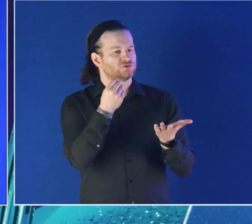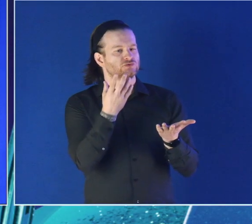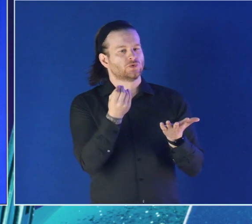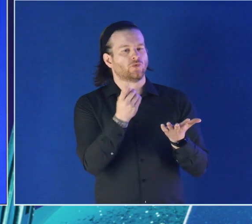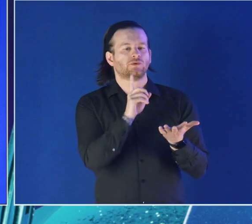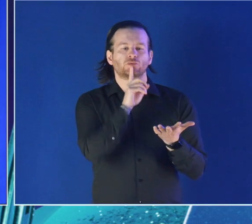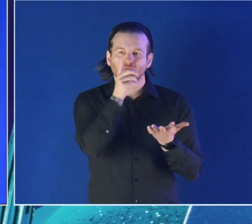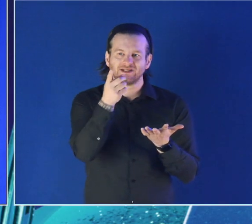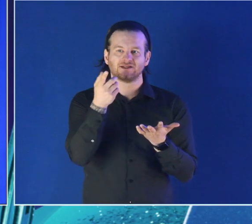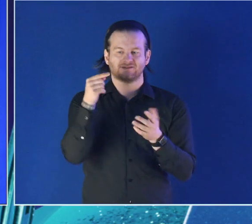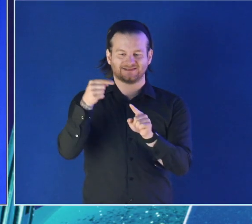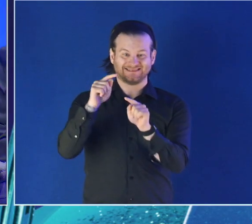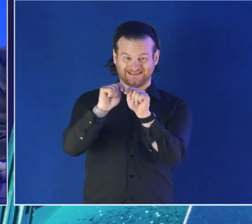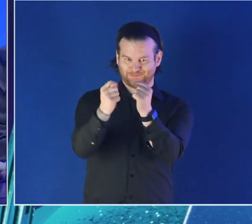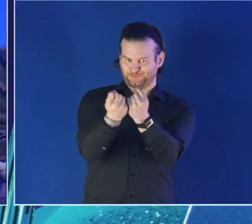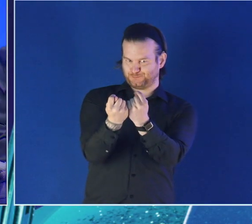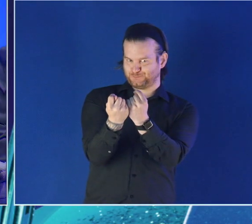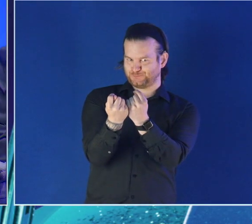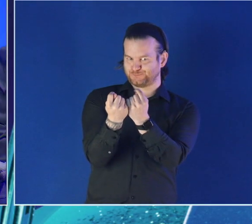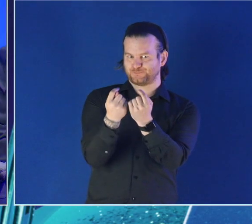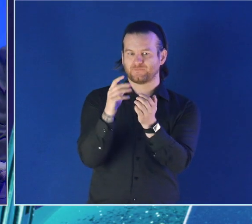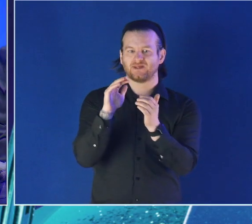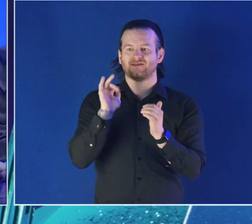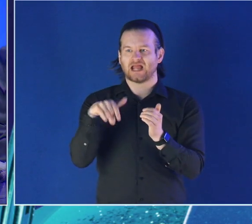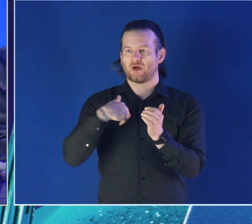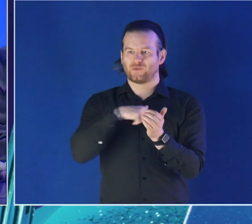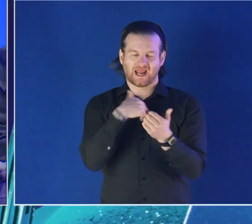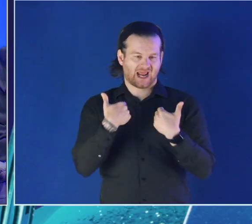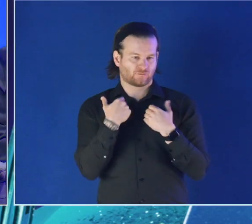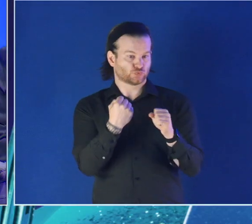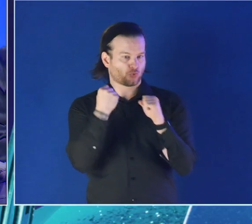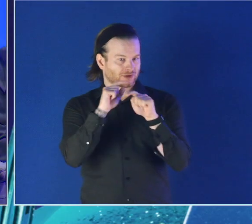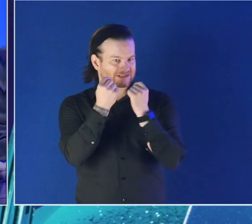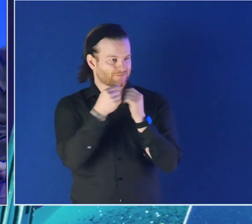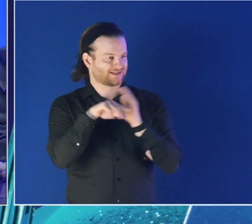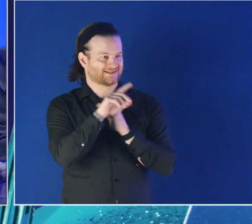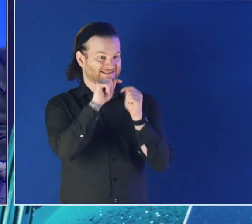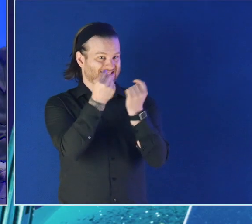And we have a very strong team at Team Gleason, but we can't do it alone.